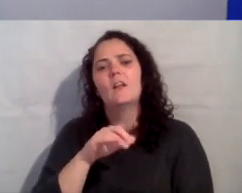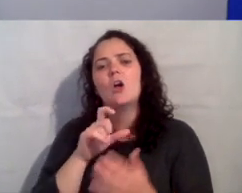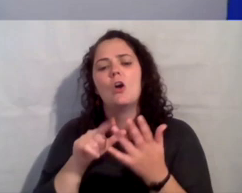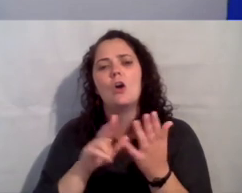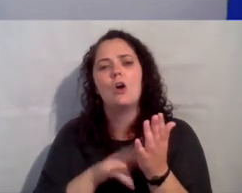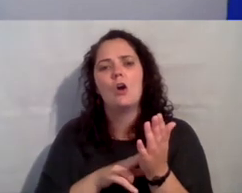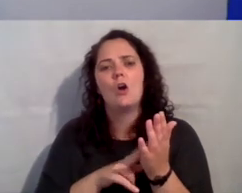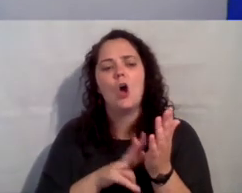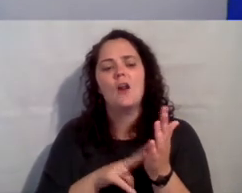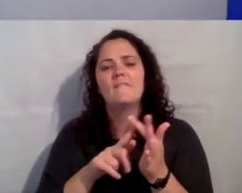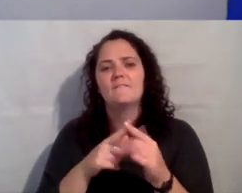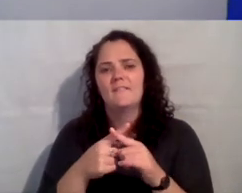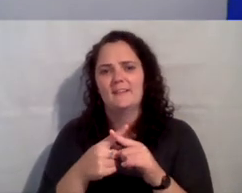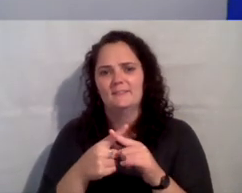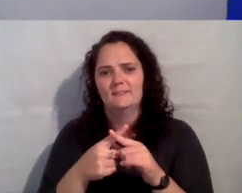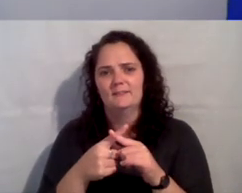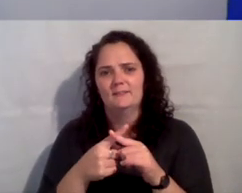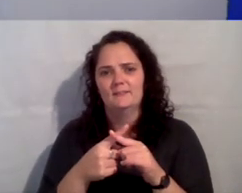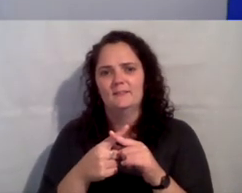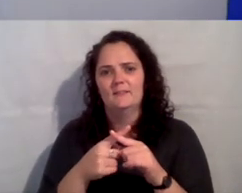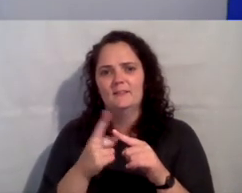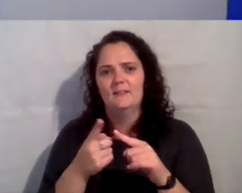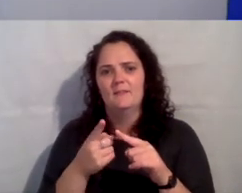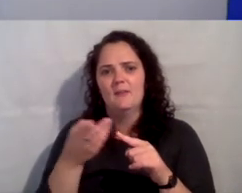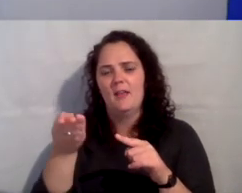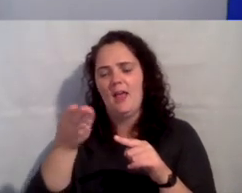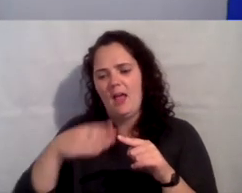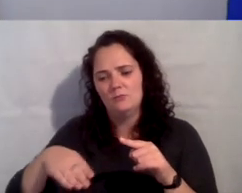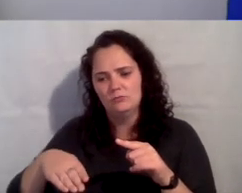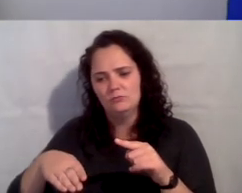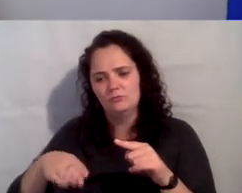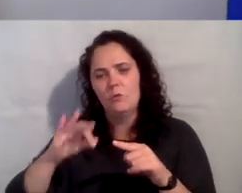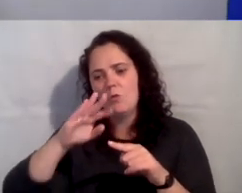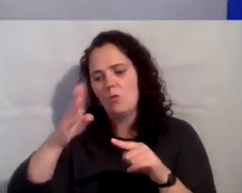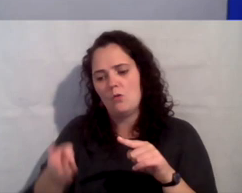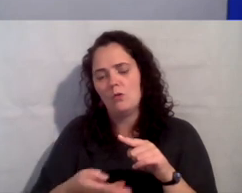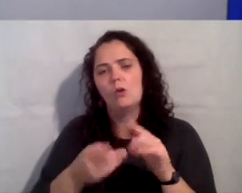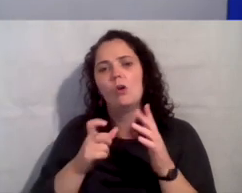concave. Convex bowing out, concave bowing in. Thanks very much Atticus.